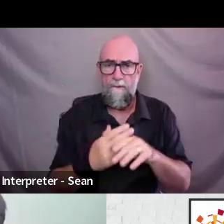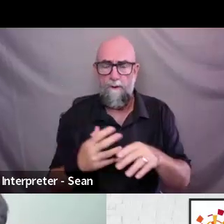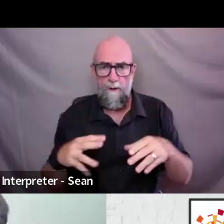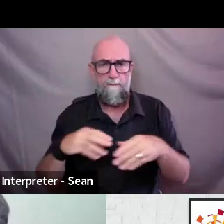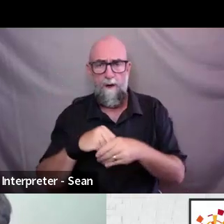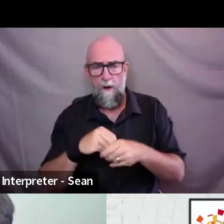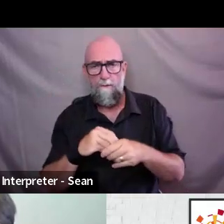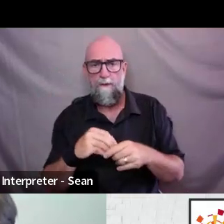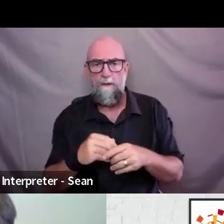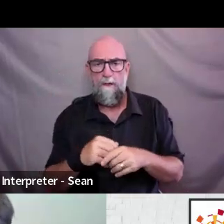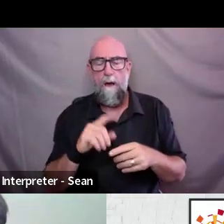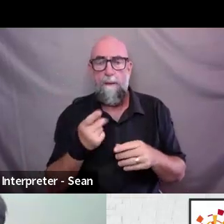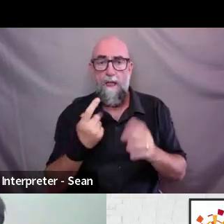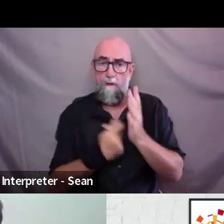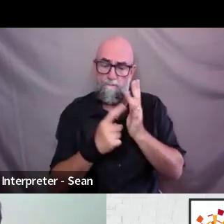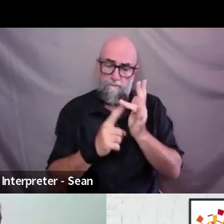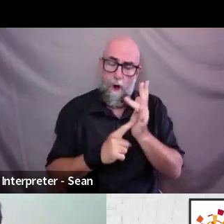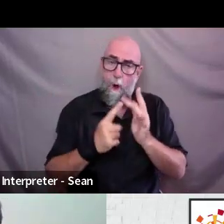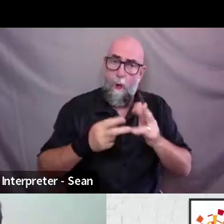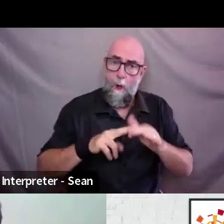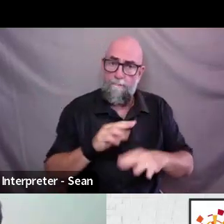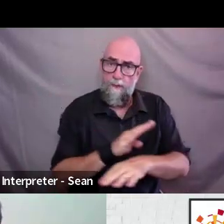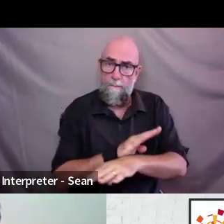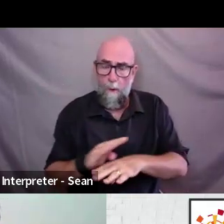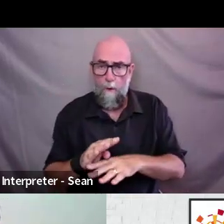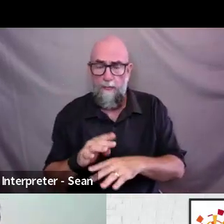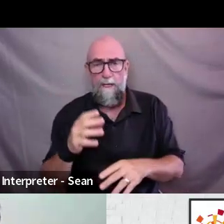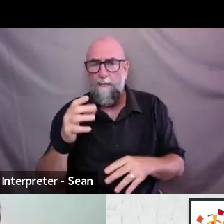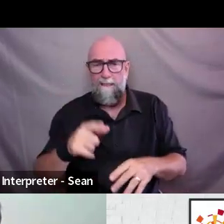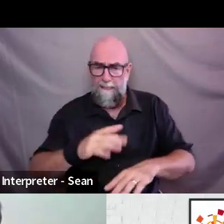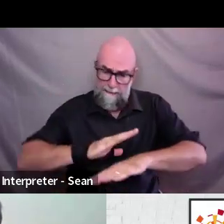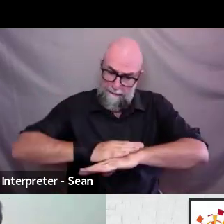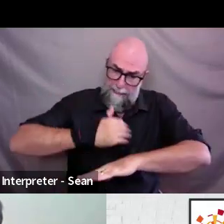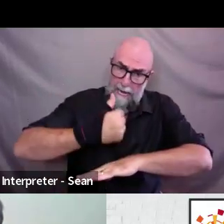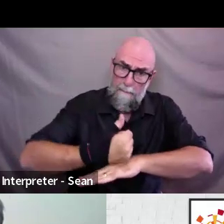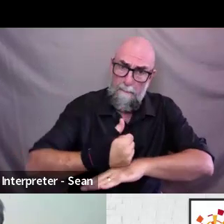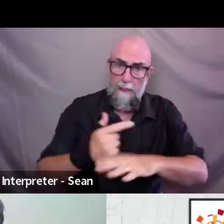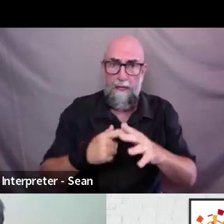agenda around line of justice because I think... And figuring out what helping, assisting